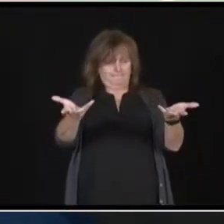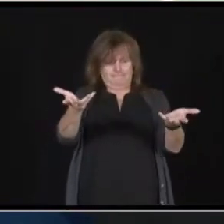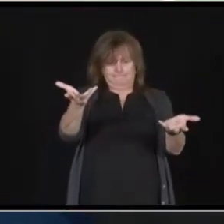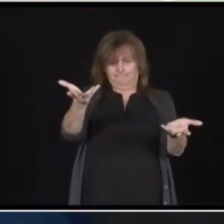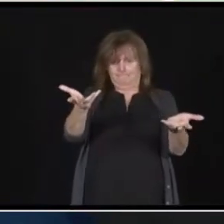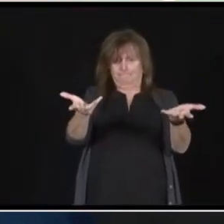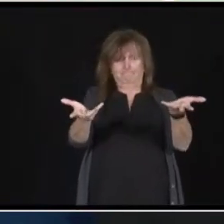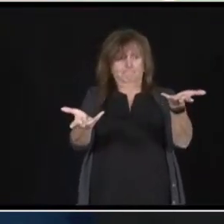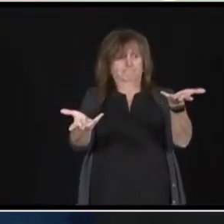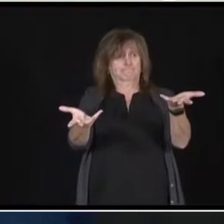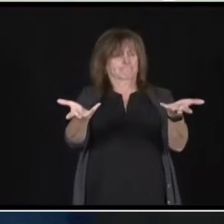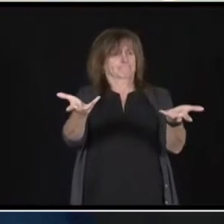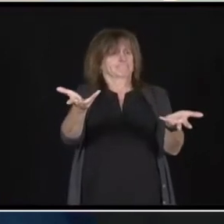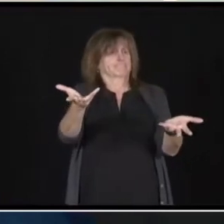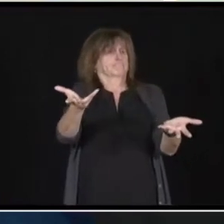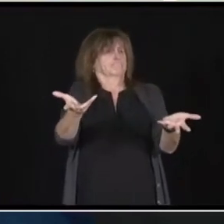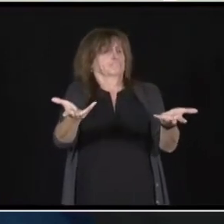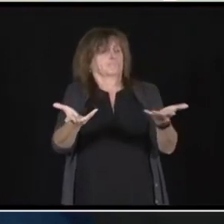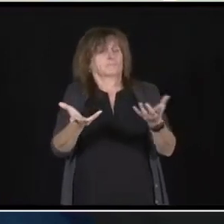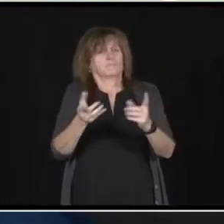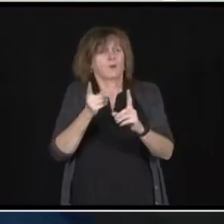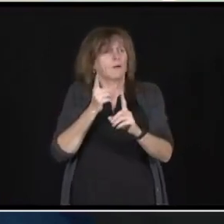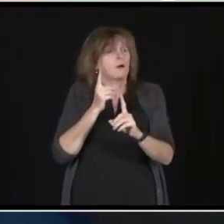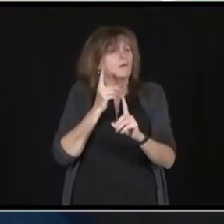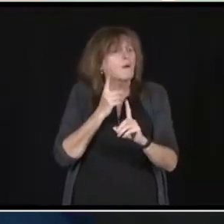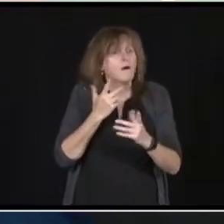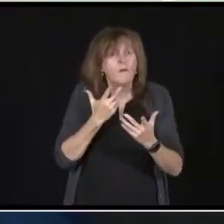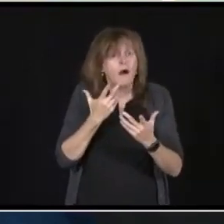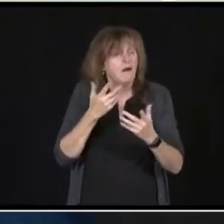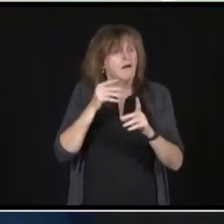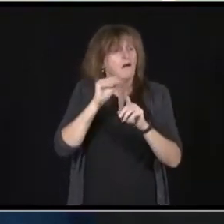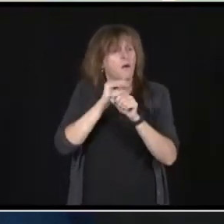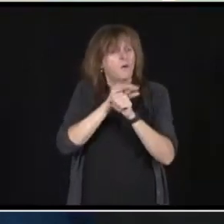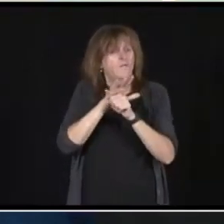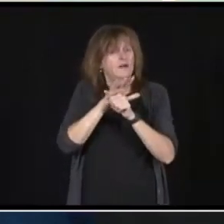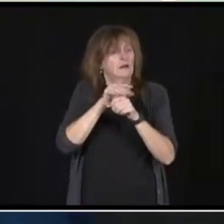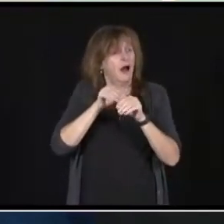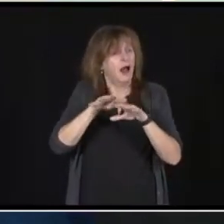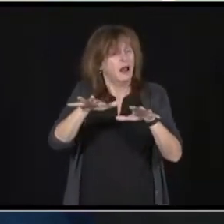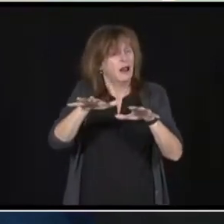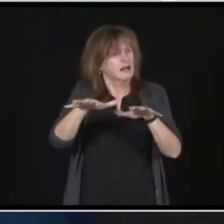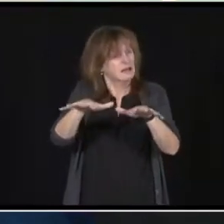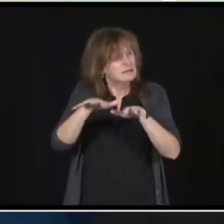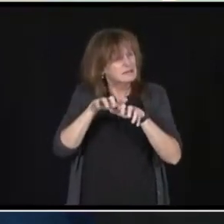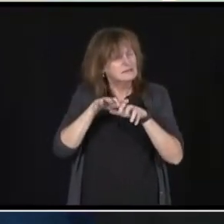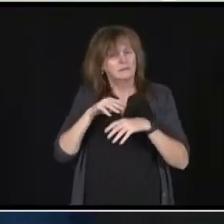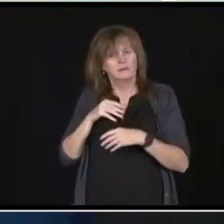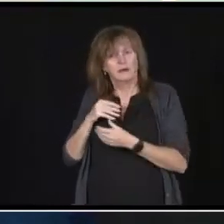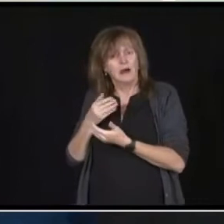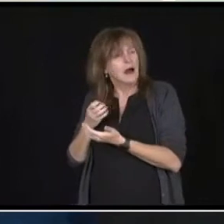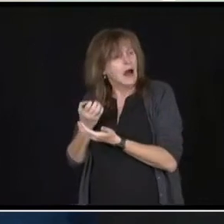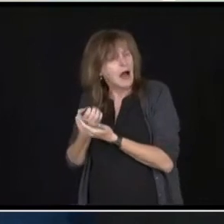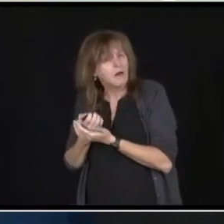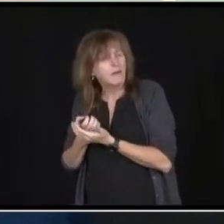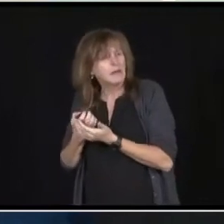of close them. We are trying to get the best balance we can with respect to preventing the transmission of